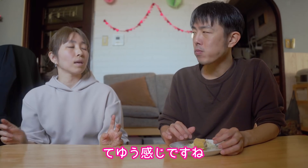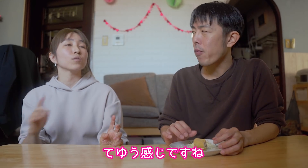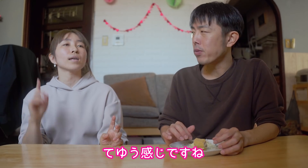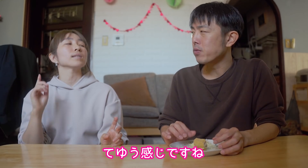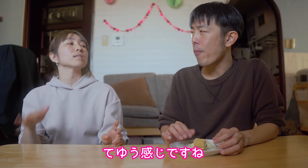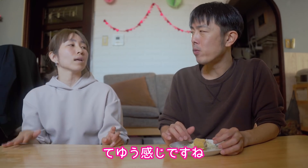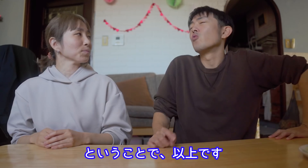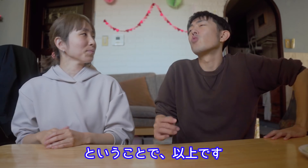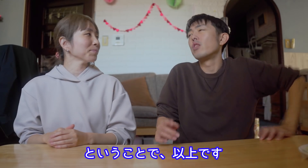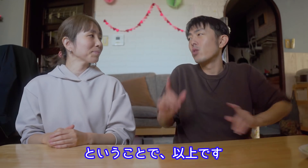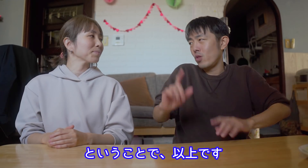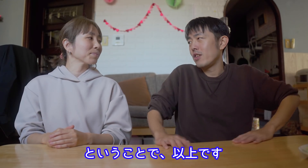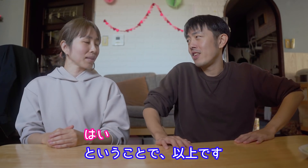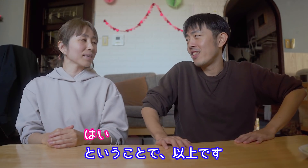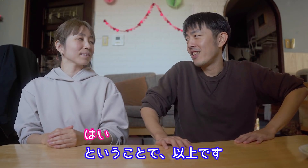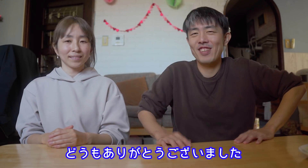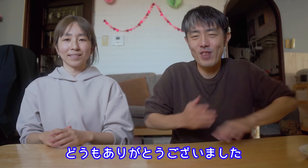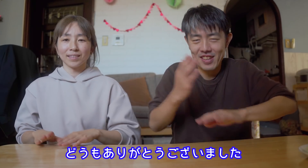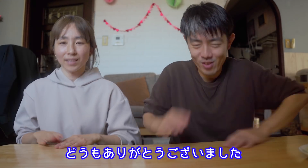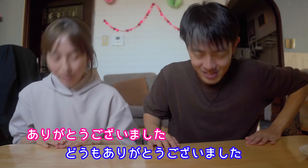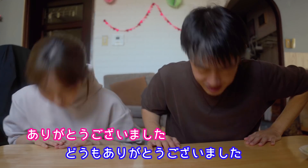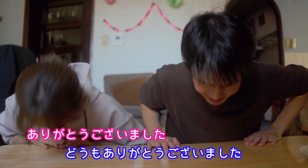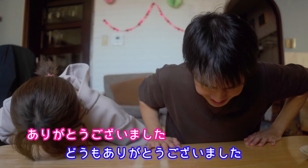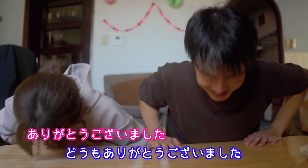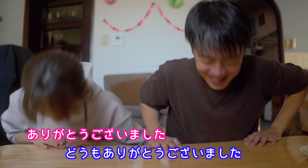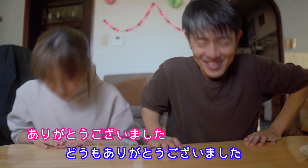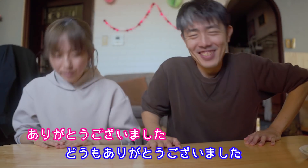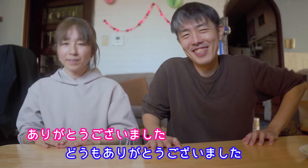Something like that. (Dad)So that's it! (Mom)Yeah. (Mom)Okay. Thank you very much. (Dad)Thank you very